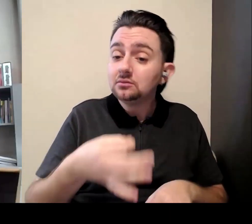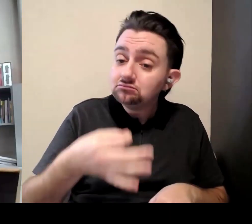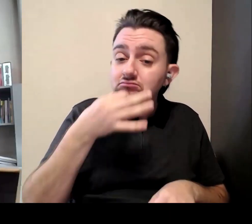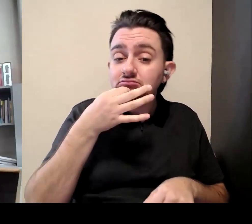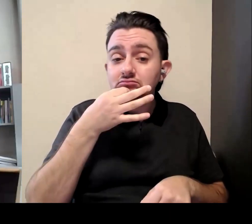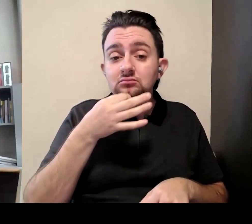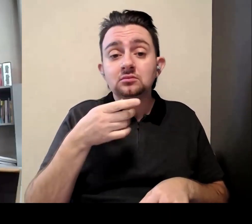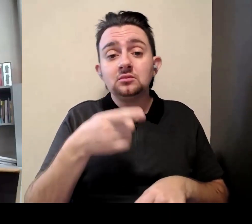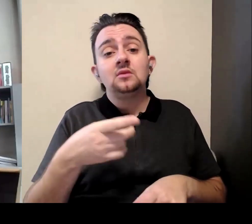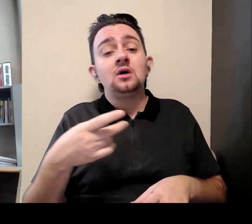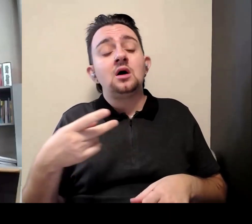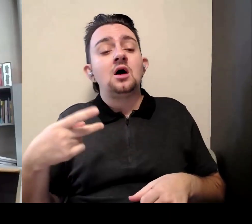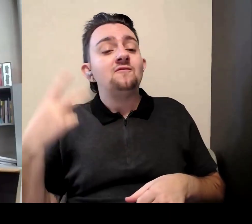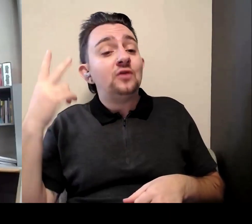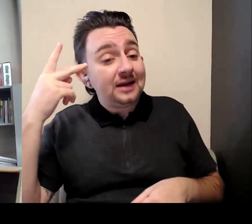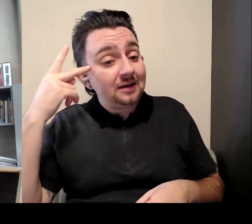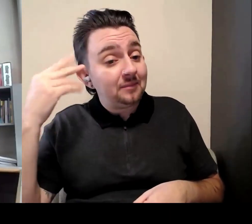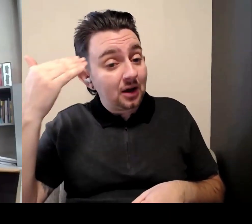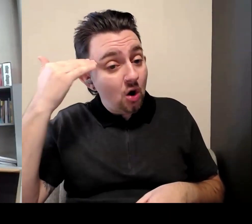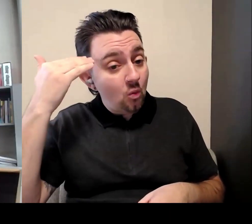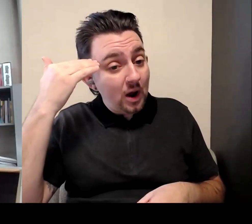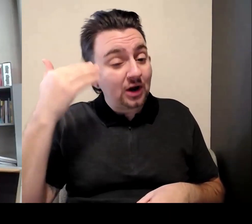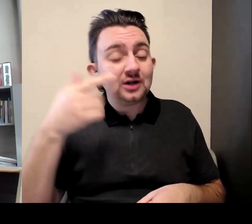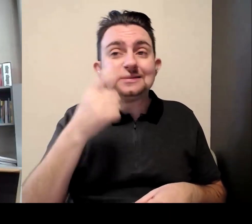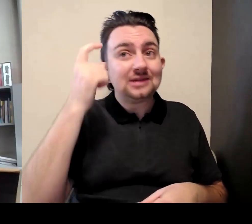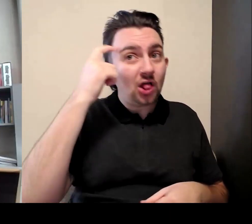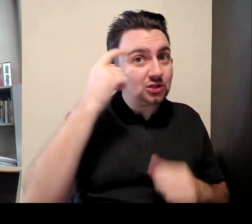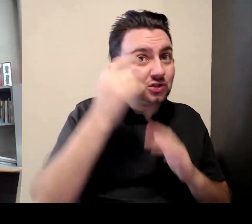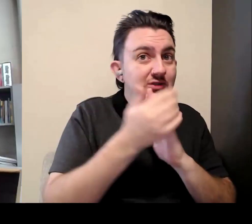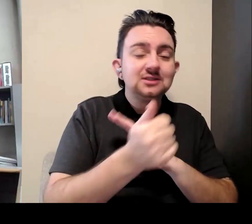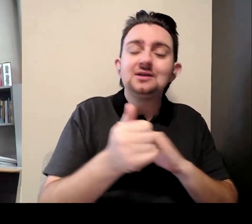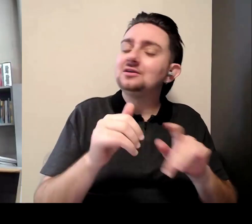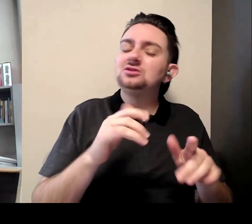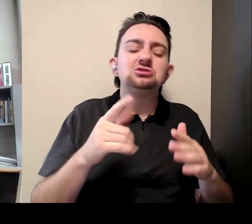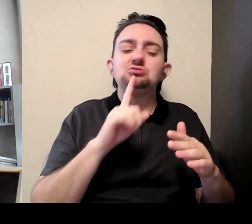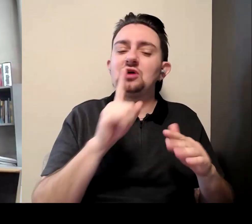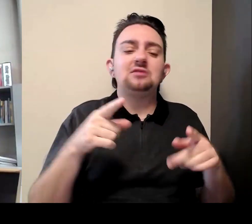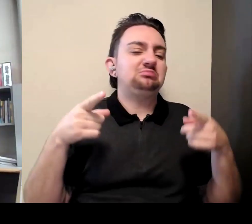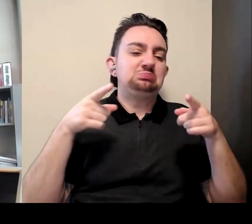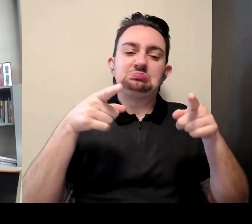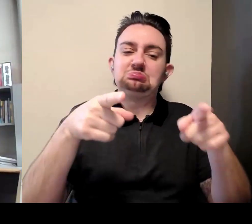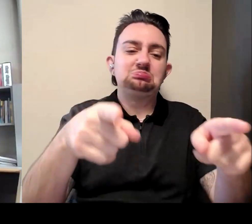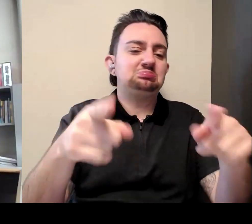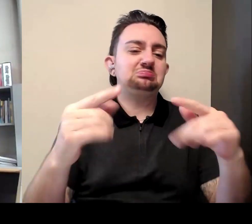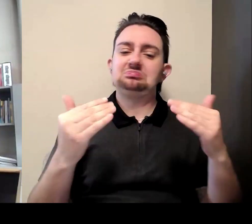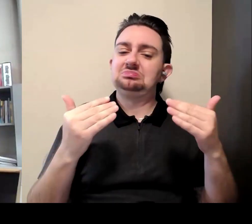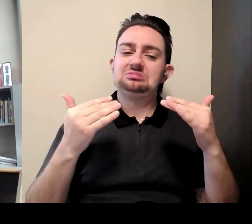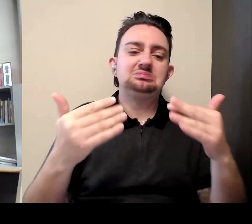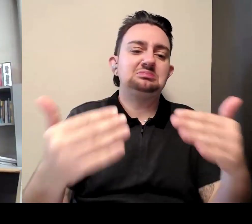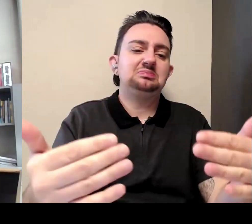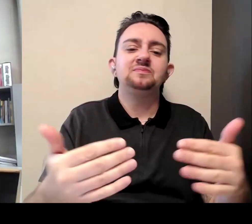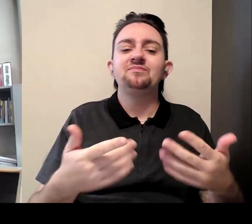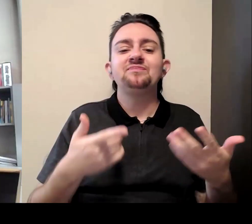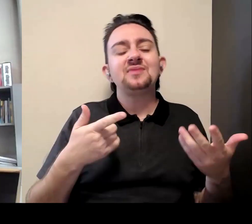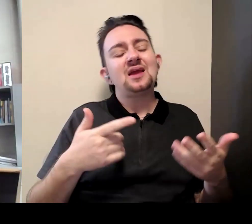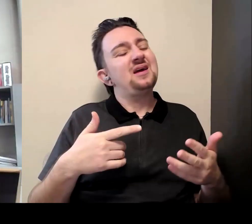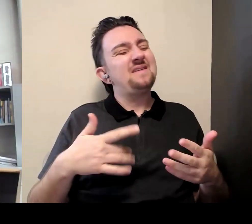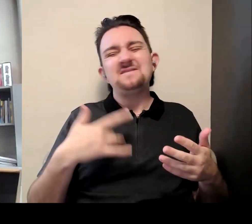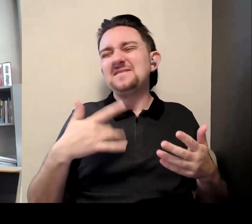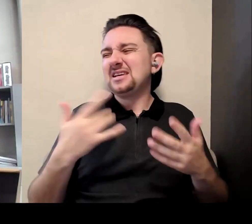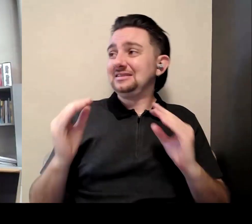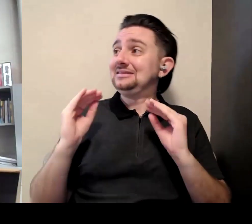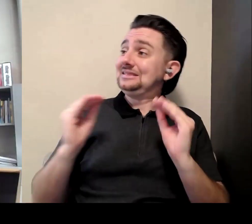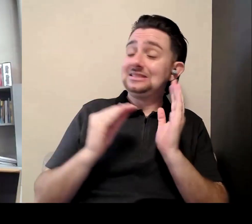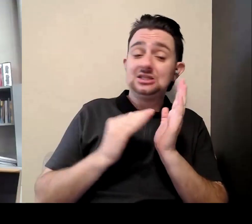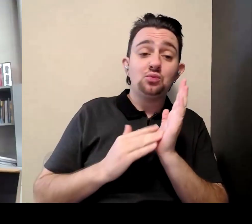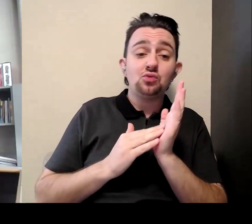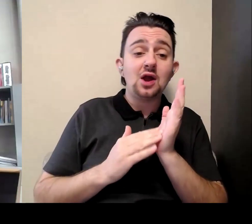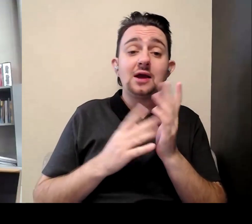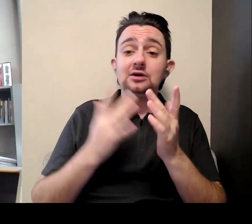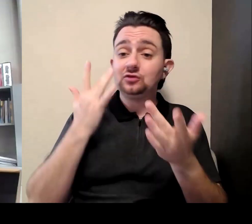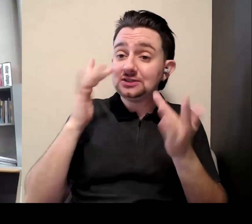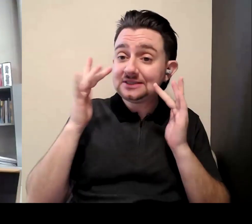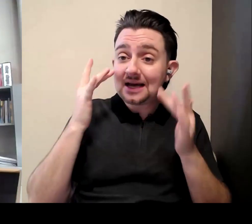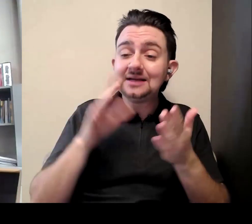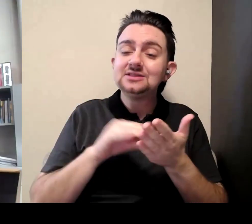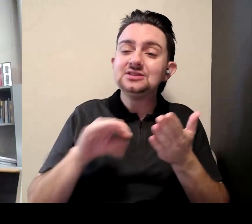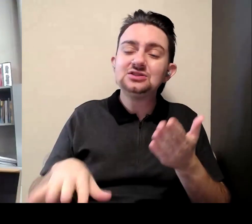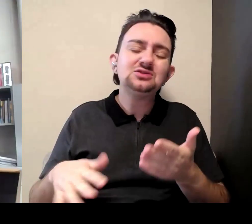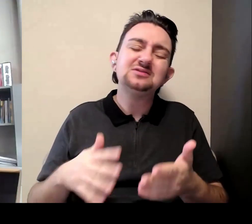So again, I don't think teaching braille to sighted students, it's not going to compensate for those auditory processing deficits that they have.